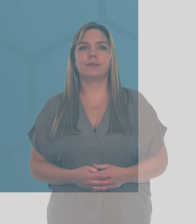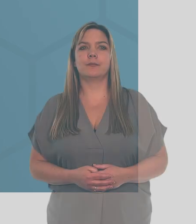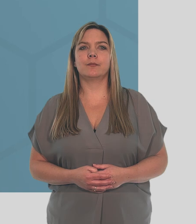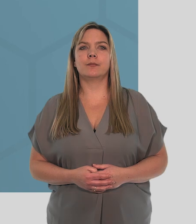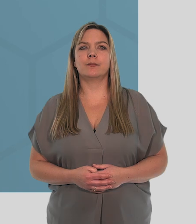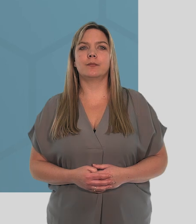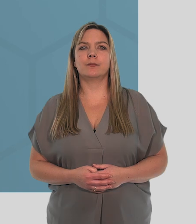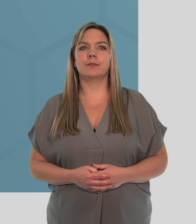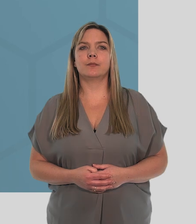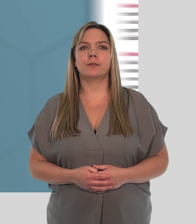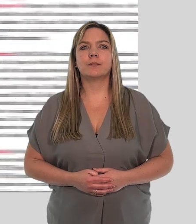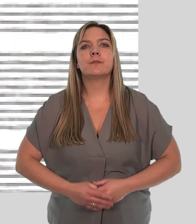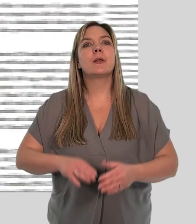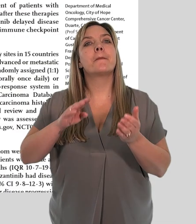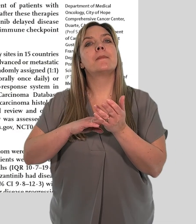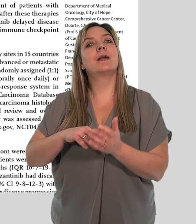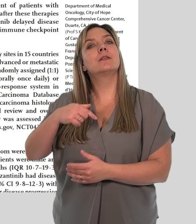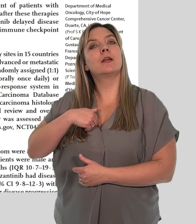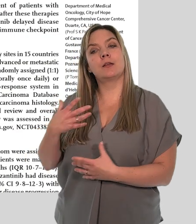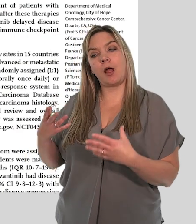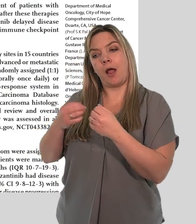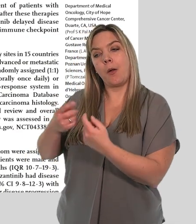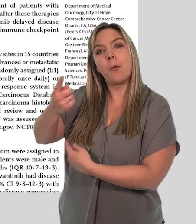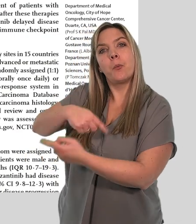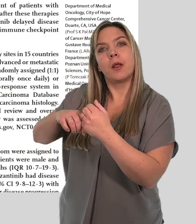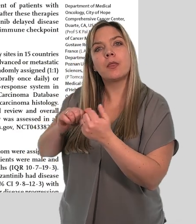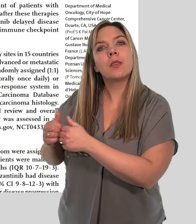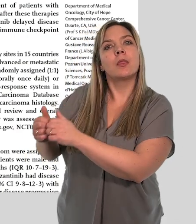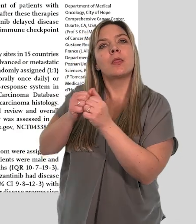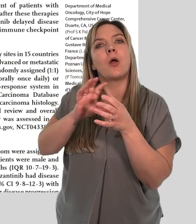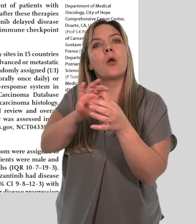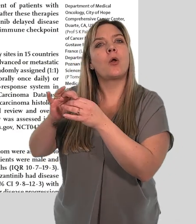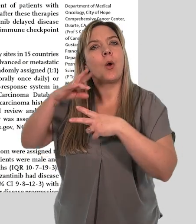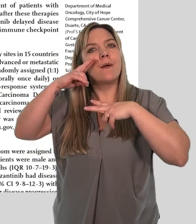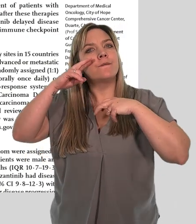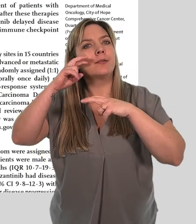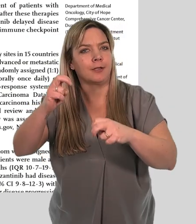On behalf of our coinvestigators, Monty and I are delighted to present to you the results of